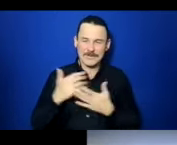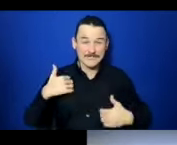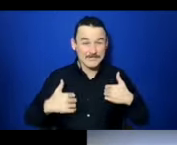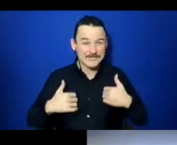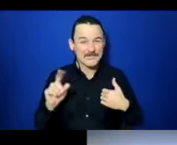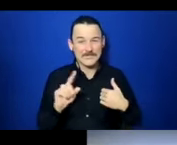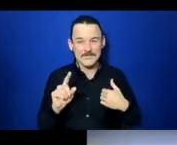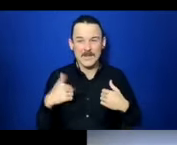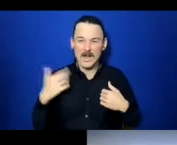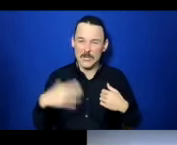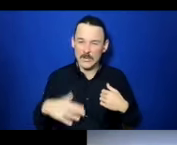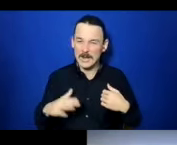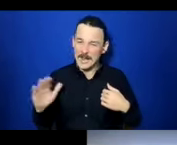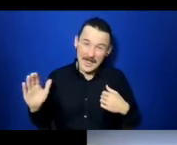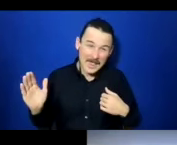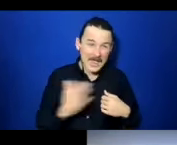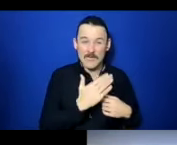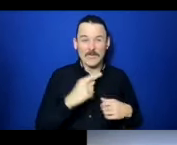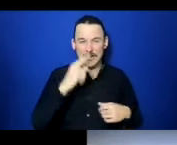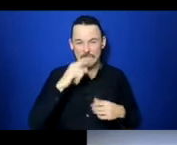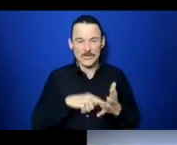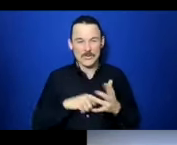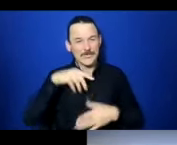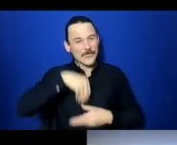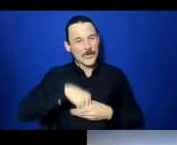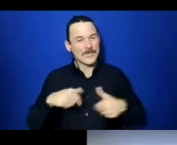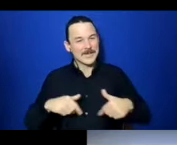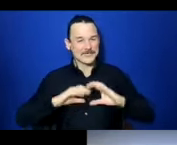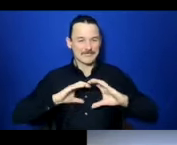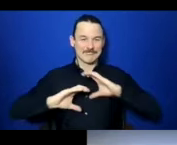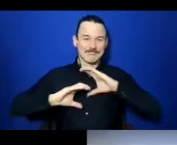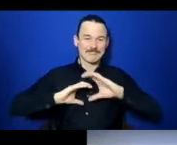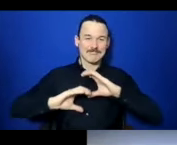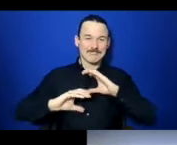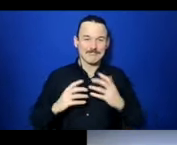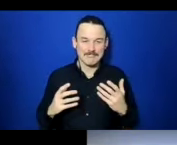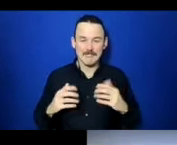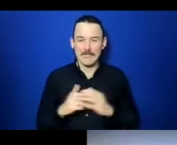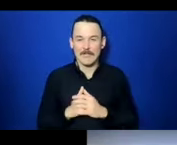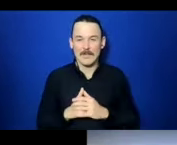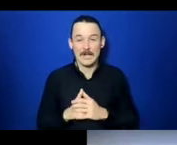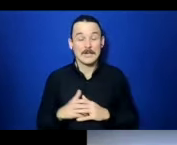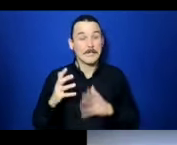join in these conversations and so a big part of that is to have everyone have access to be in